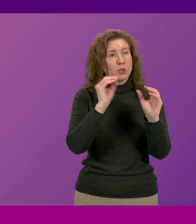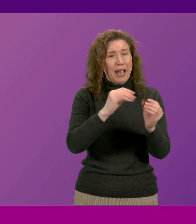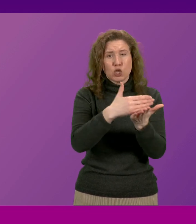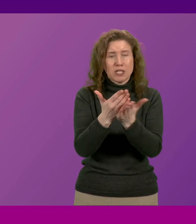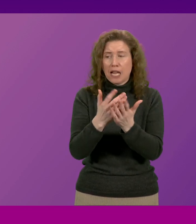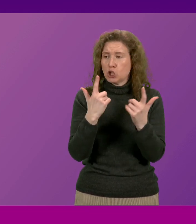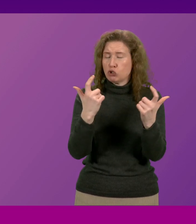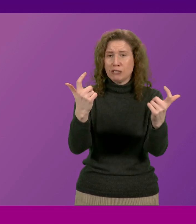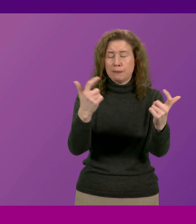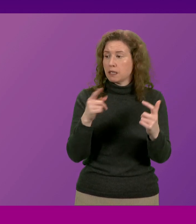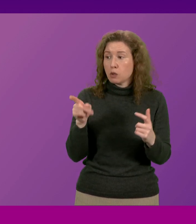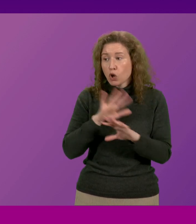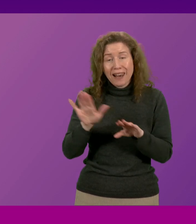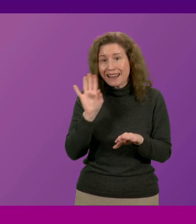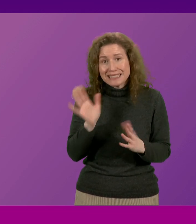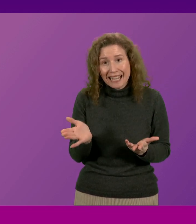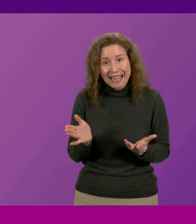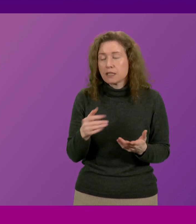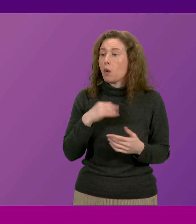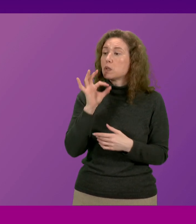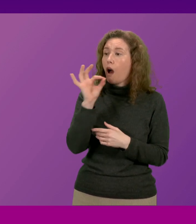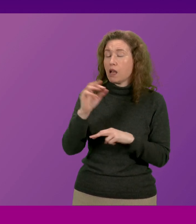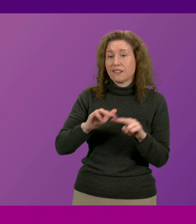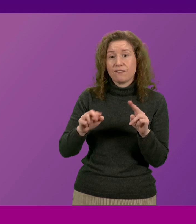and I am afraid that the Government is not listening. Why is the First Minister